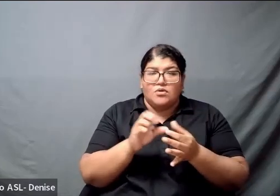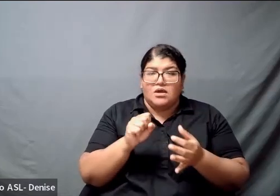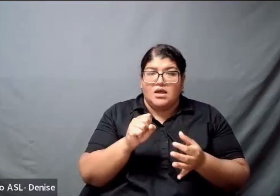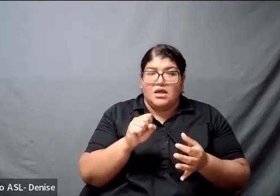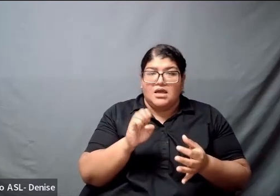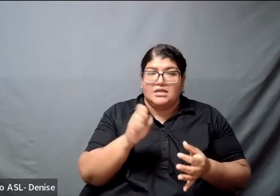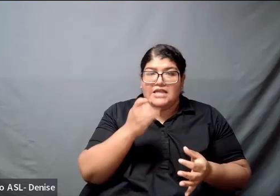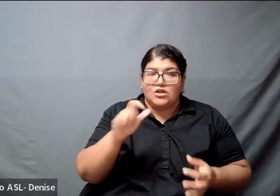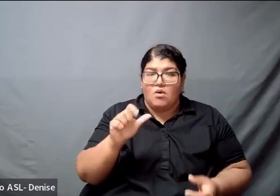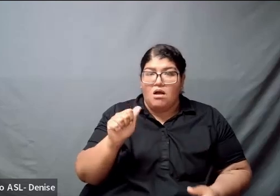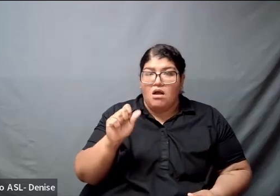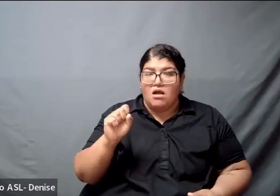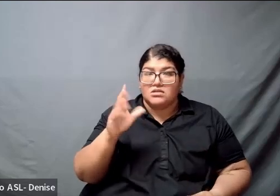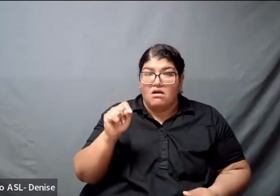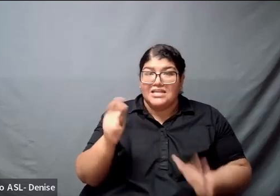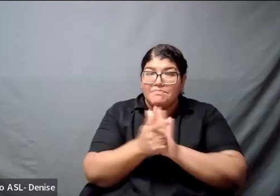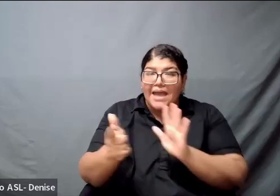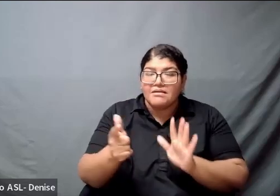that is fucked up, that is fucked up.